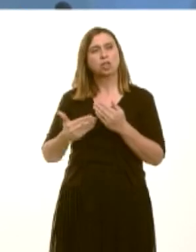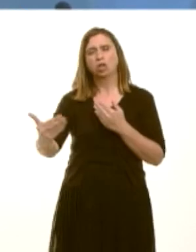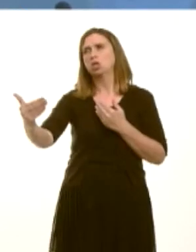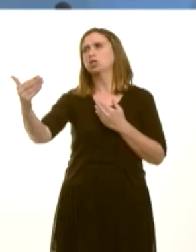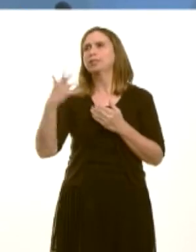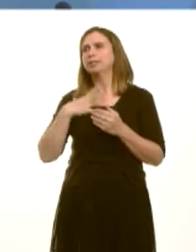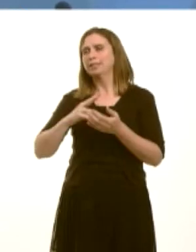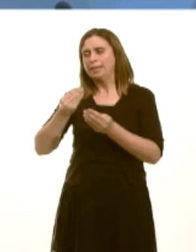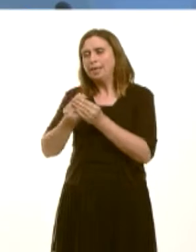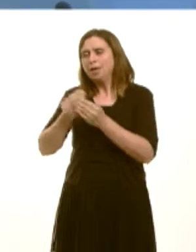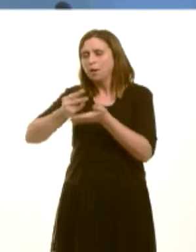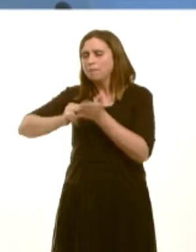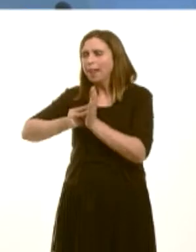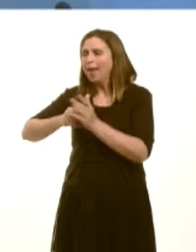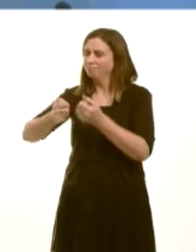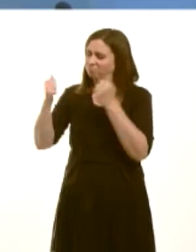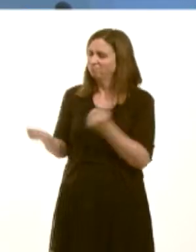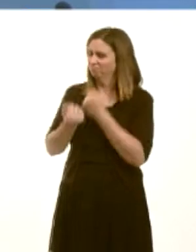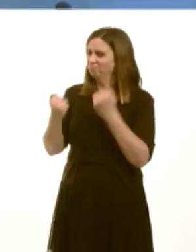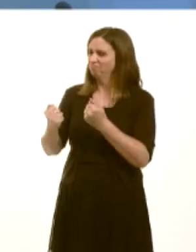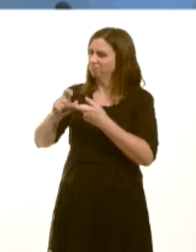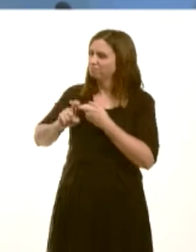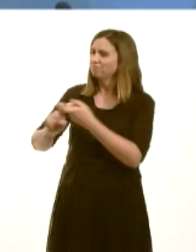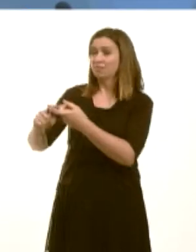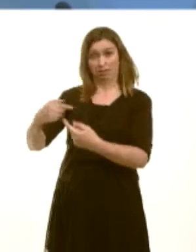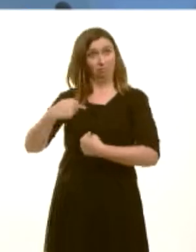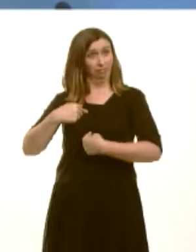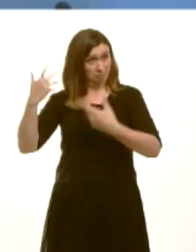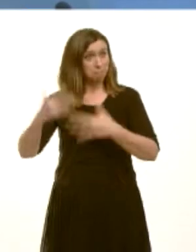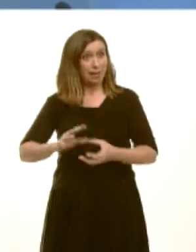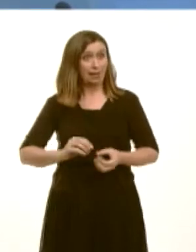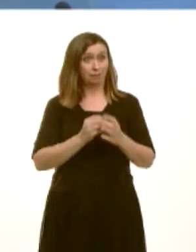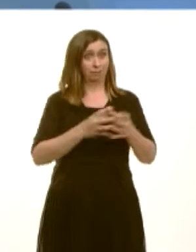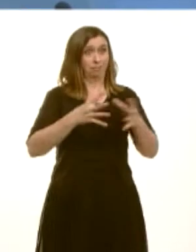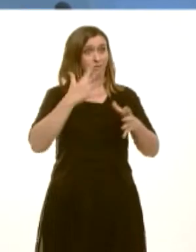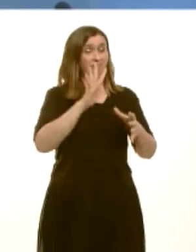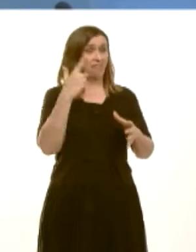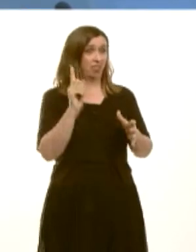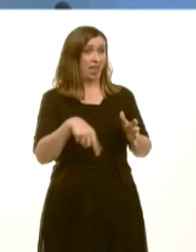economic plan that has created those 55,000 jobs, made 25,000 new businesses open up here